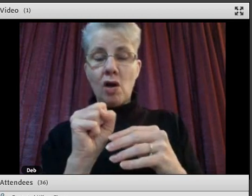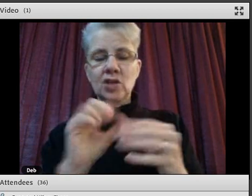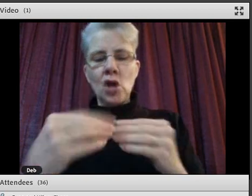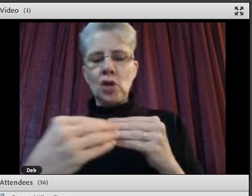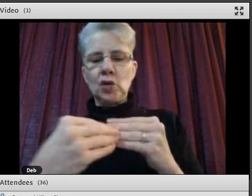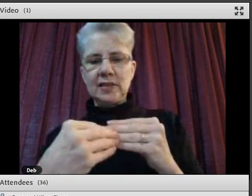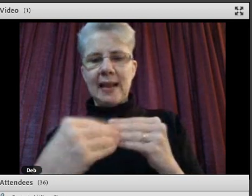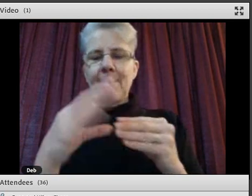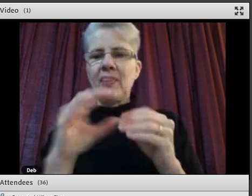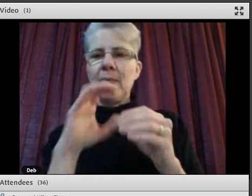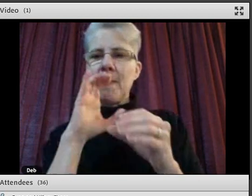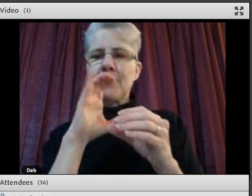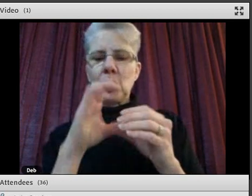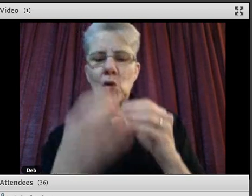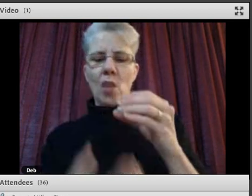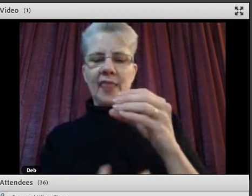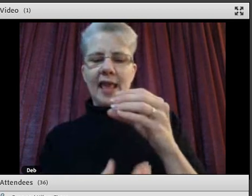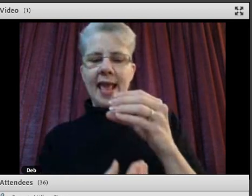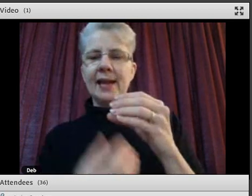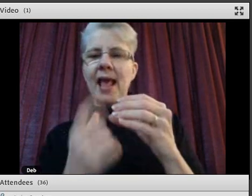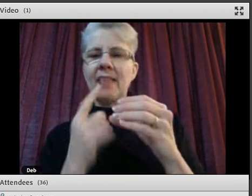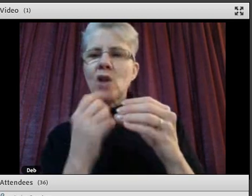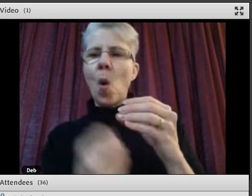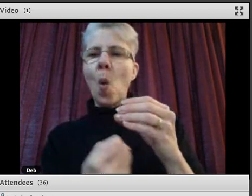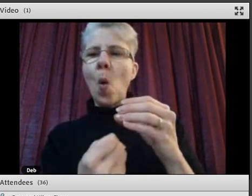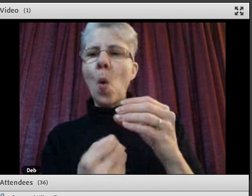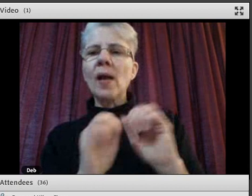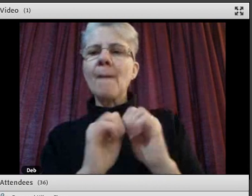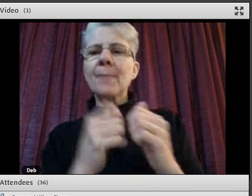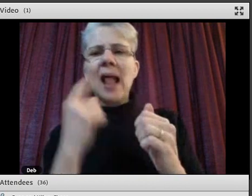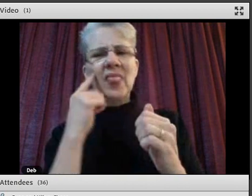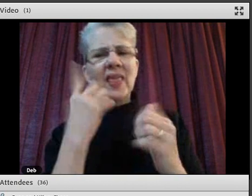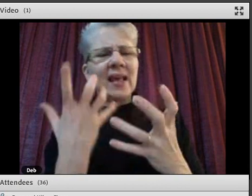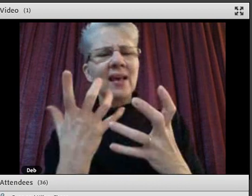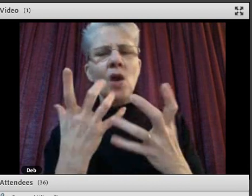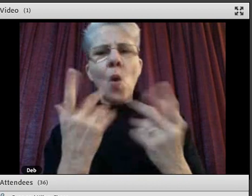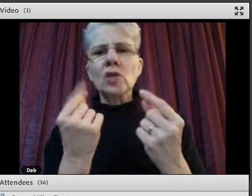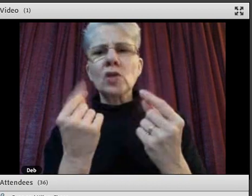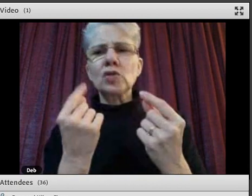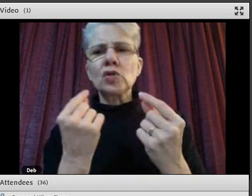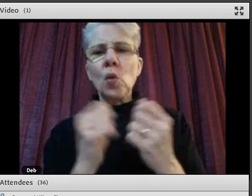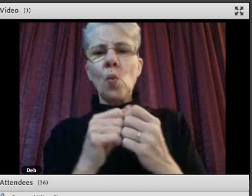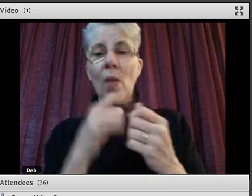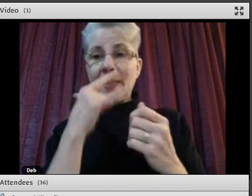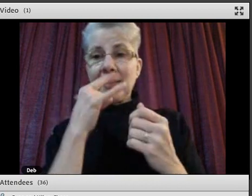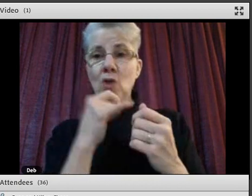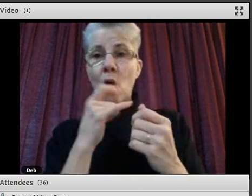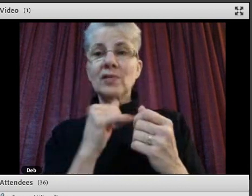You tape the balloon onto the straws, and then you've got to hold it. But I find that when the kids are holding it,